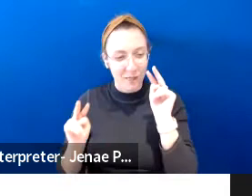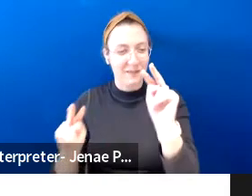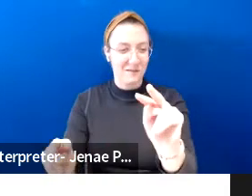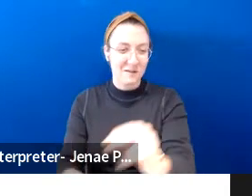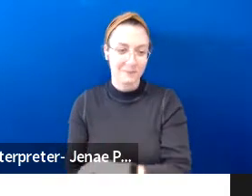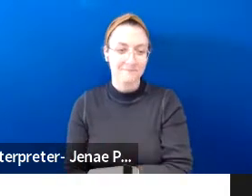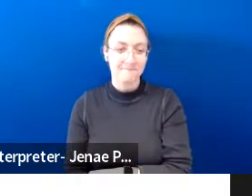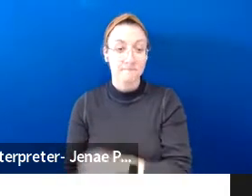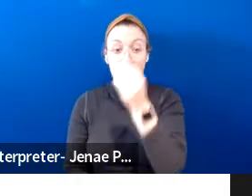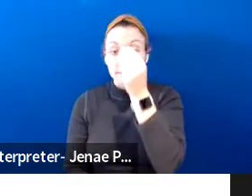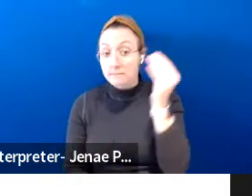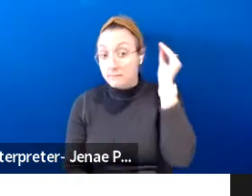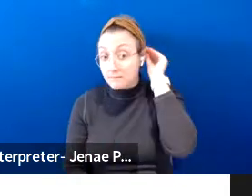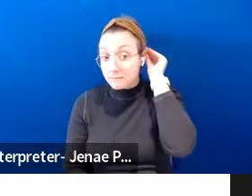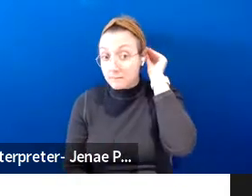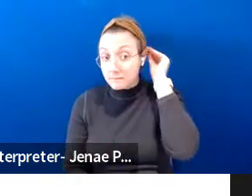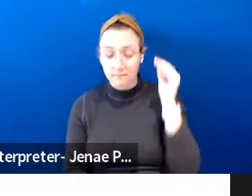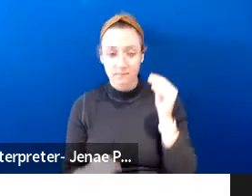keep in mind as we move through the presentation. Yes.